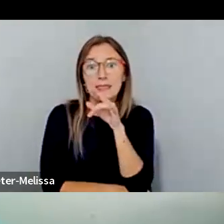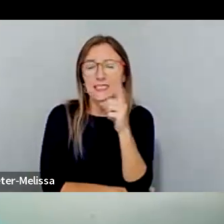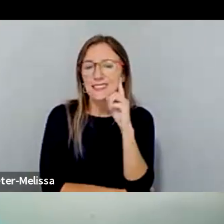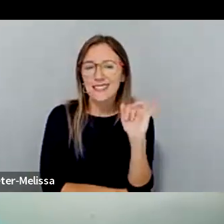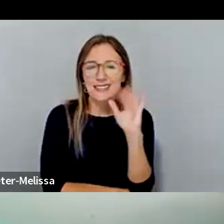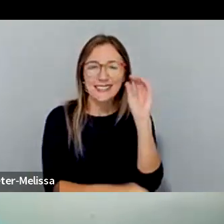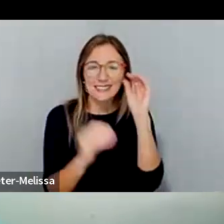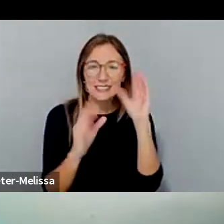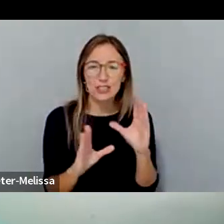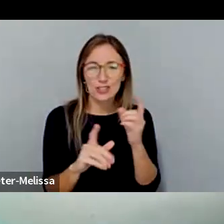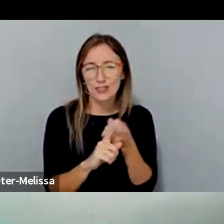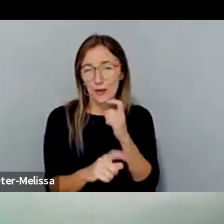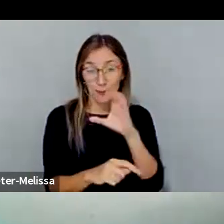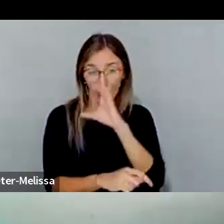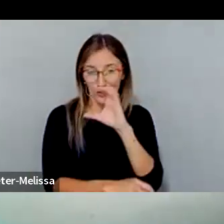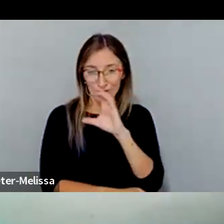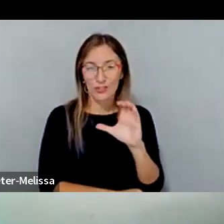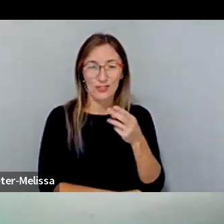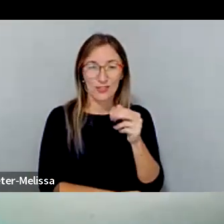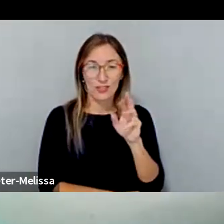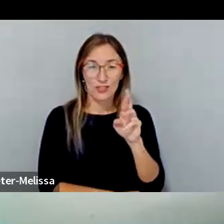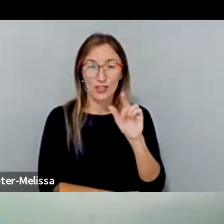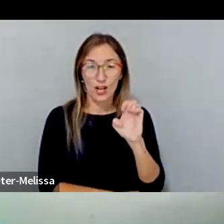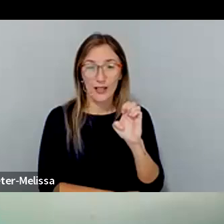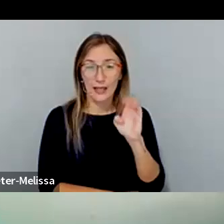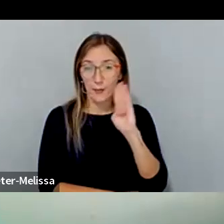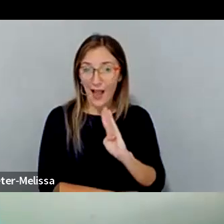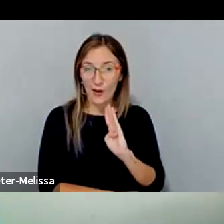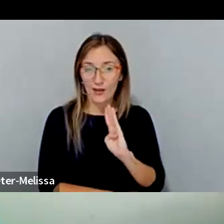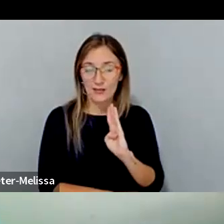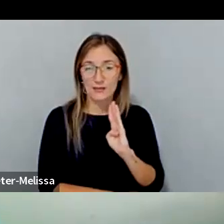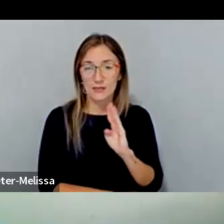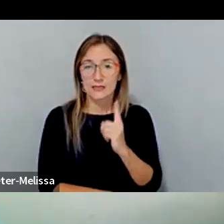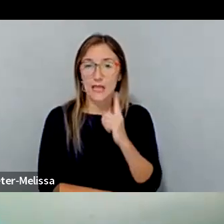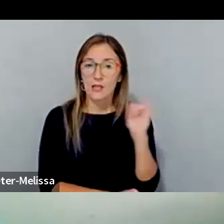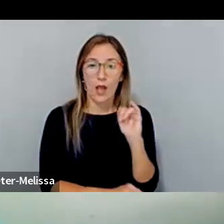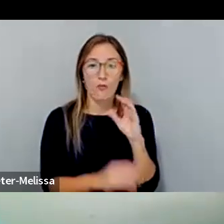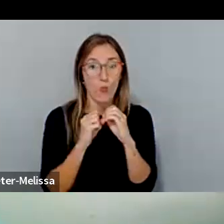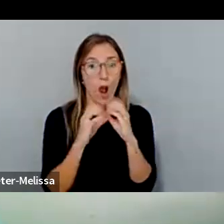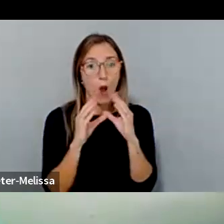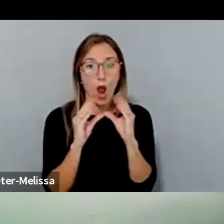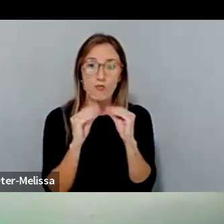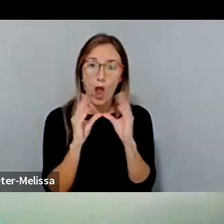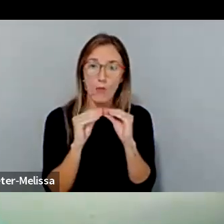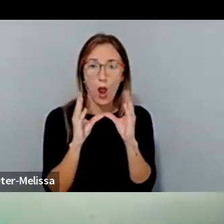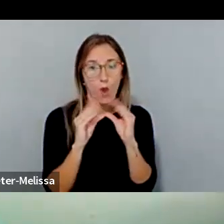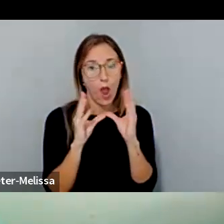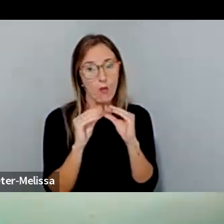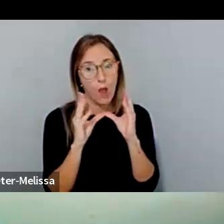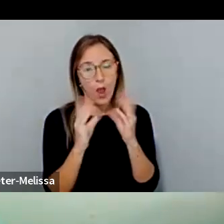asked for captions with everything, otherwise, when sometimes when people